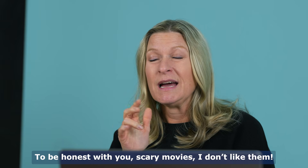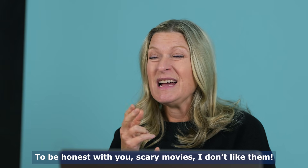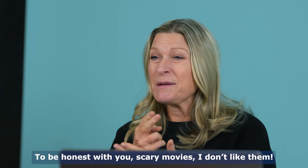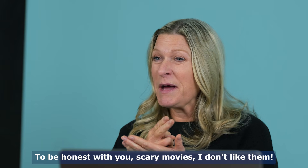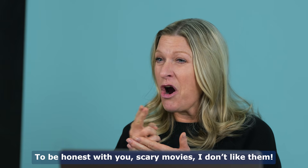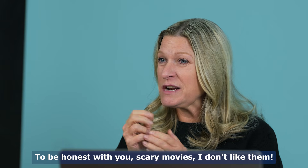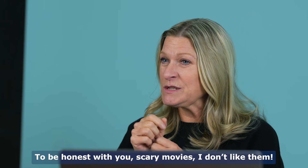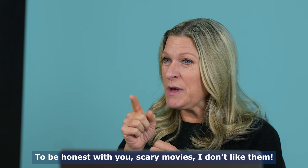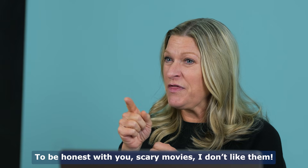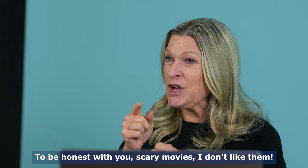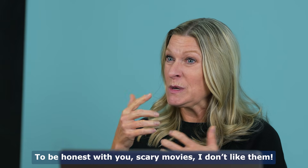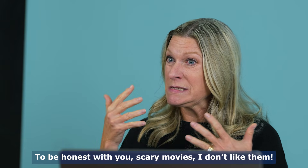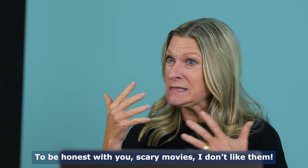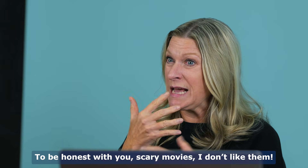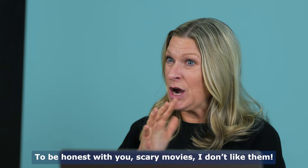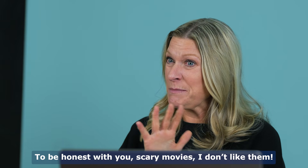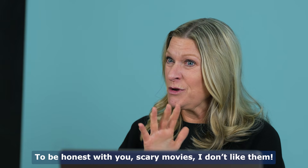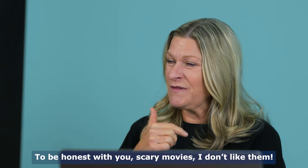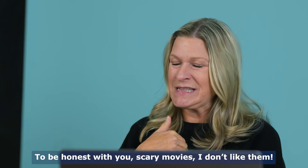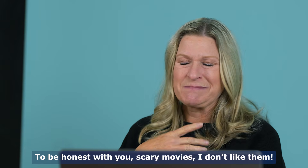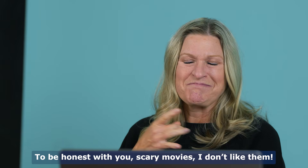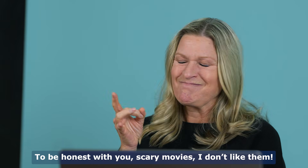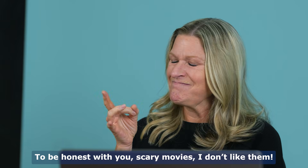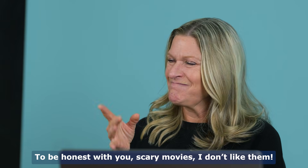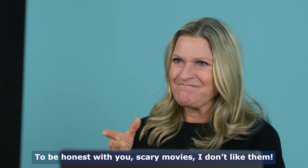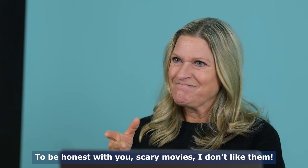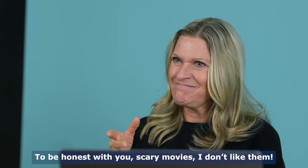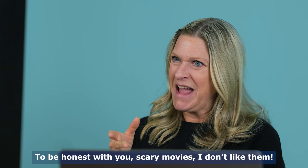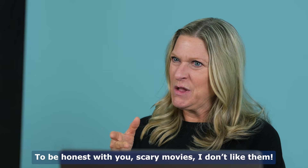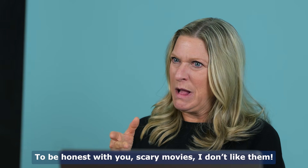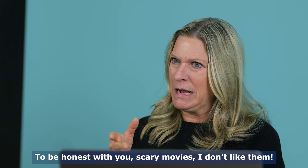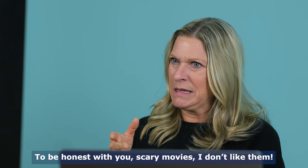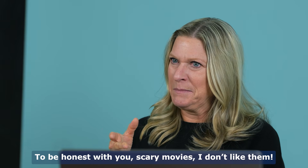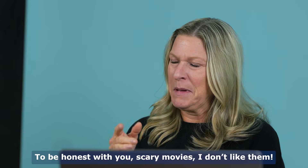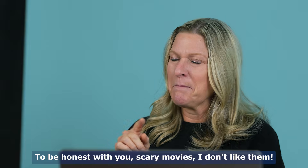To be honest with you, scary movies, I don’t like them!